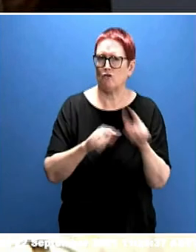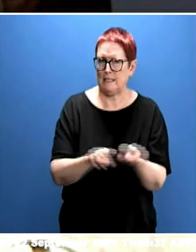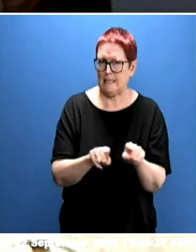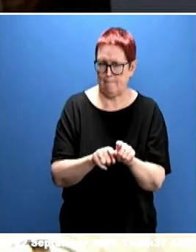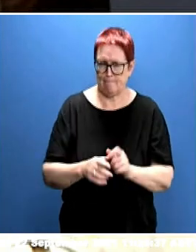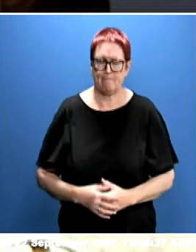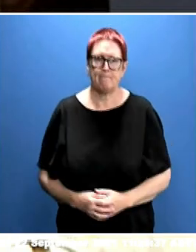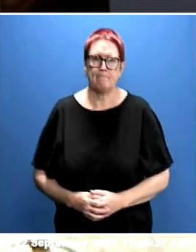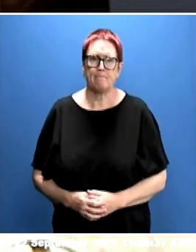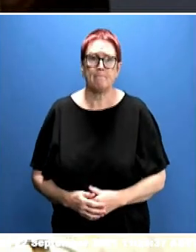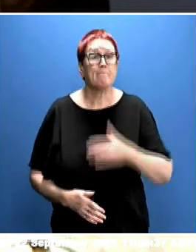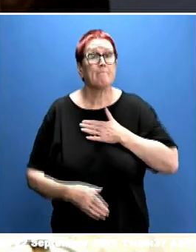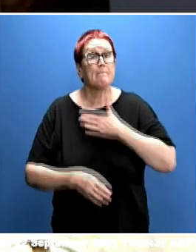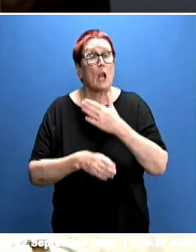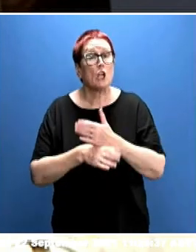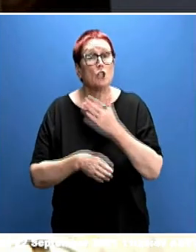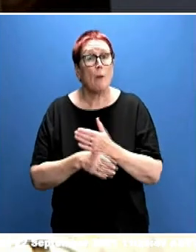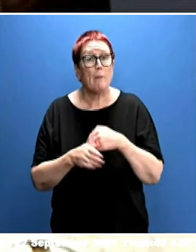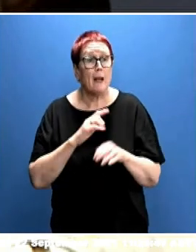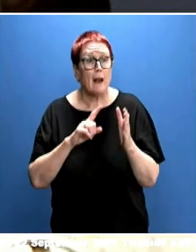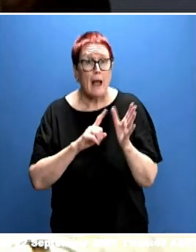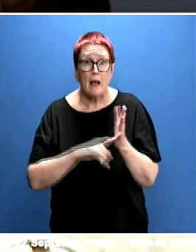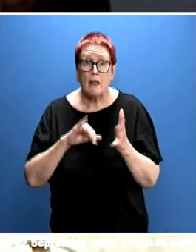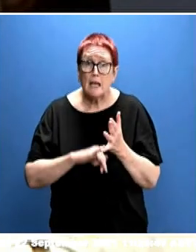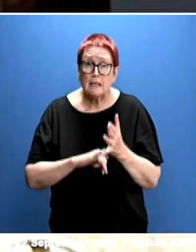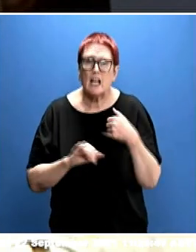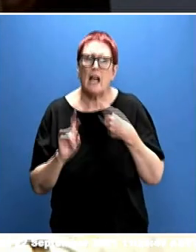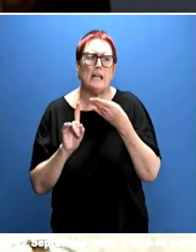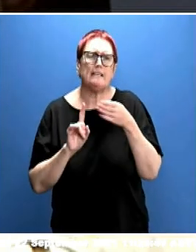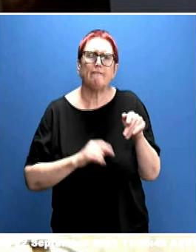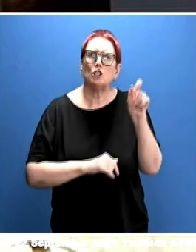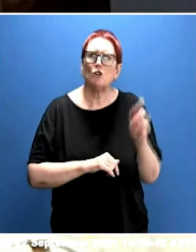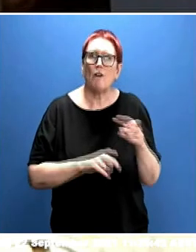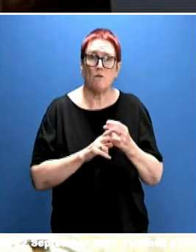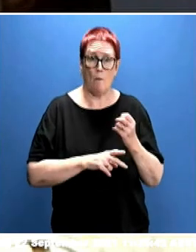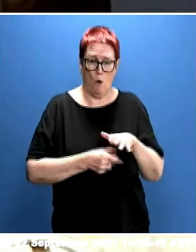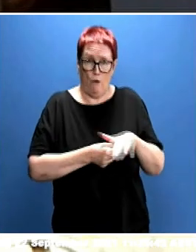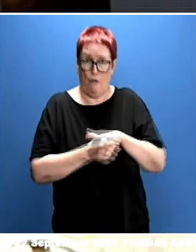My role at the Aboriginal Legal Service is a diversion officer for the Perth Metropolitan Region.